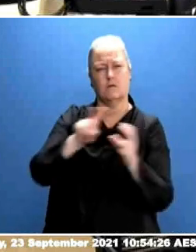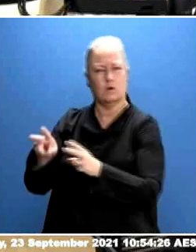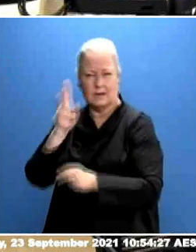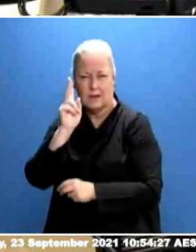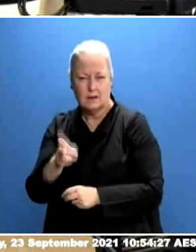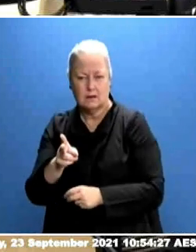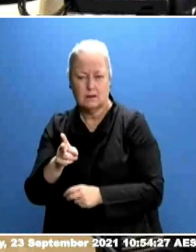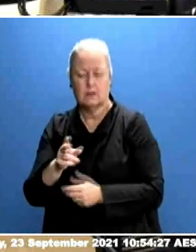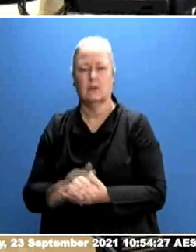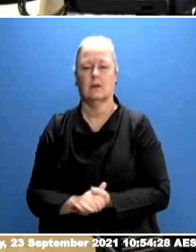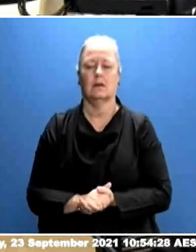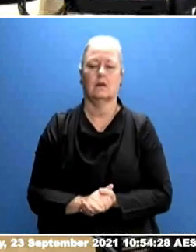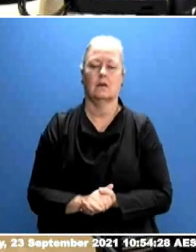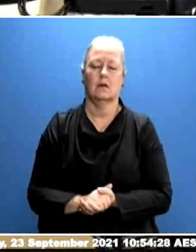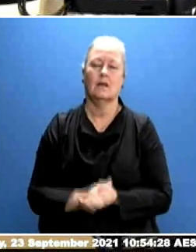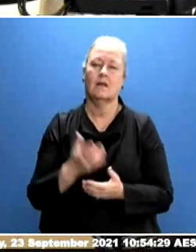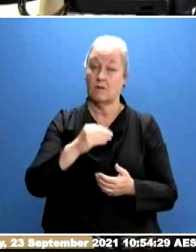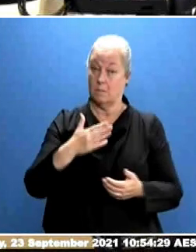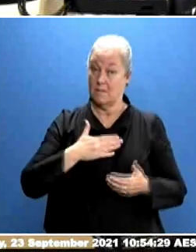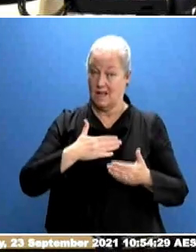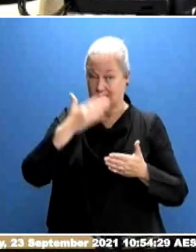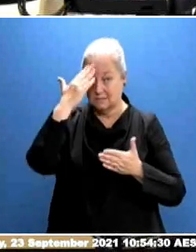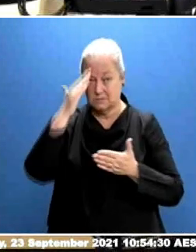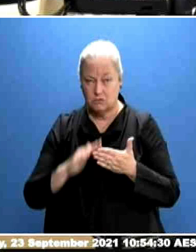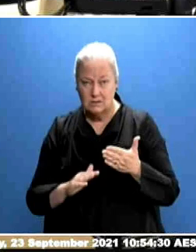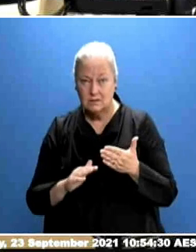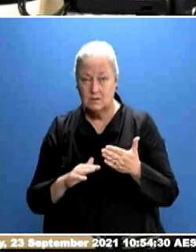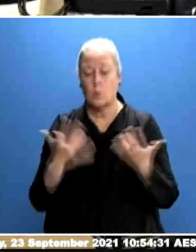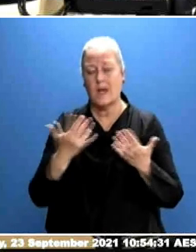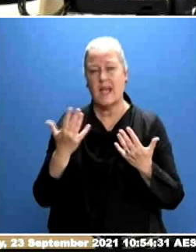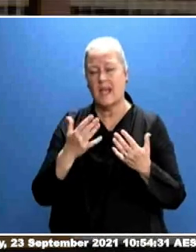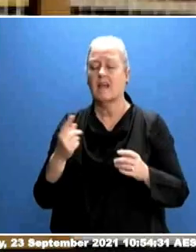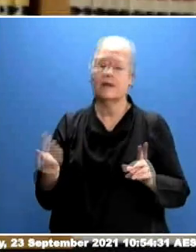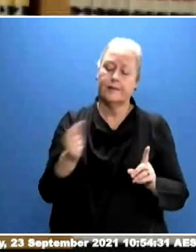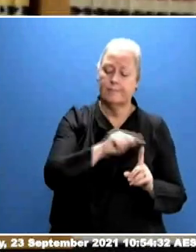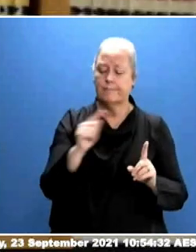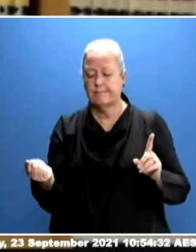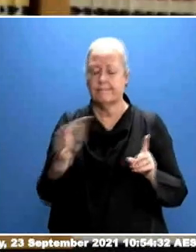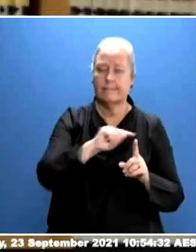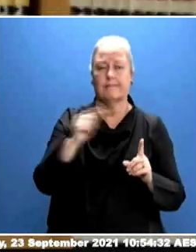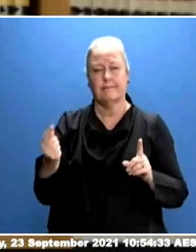Okay. I can only speak to my experience with the children that I've seen transitioning in and out of Secure Care and I know